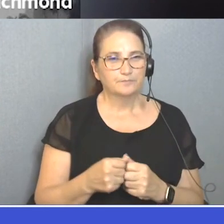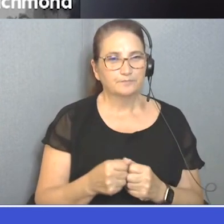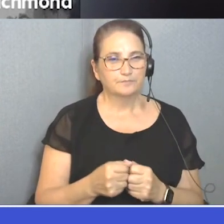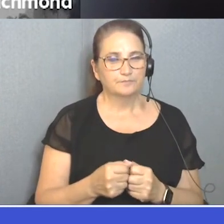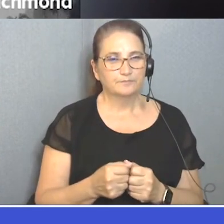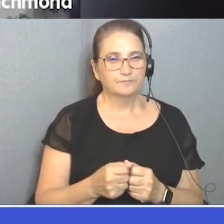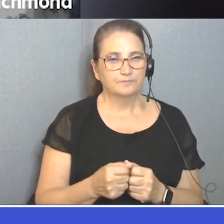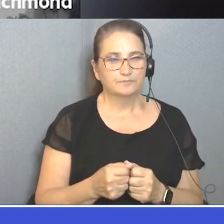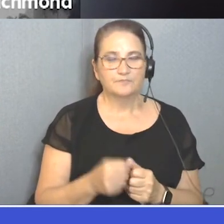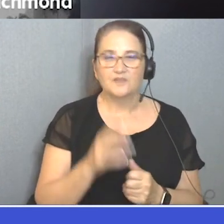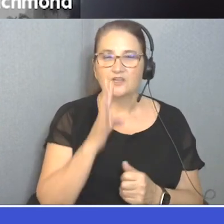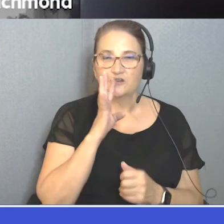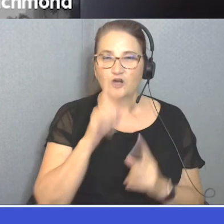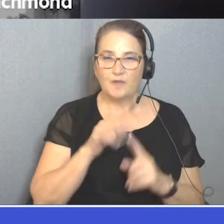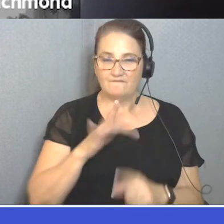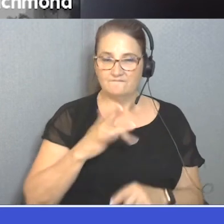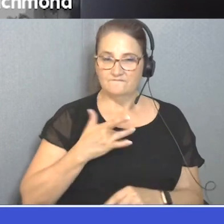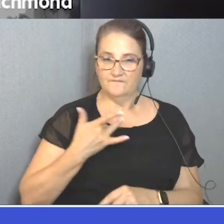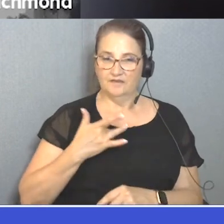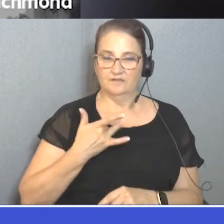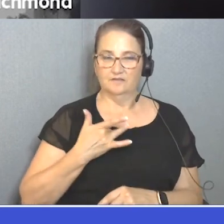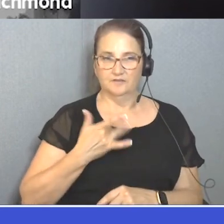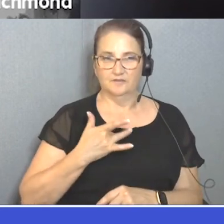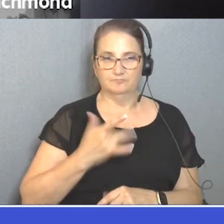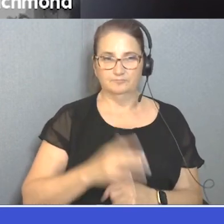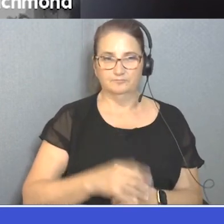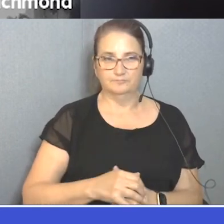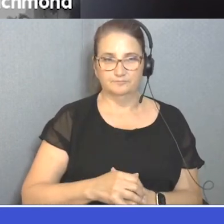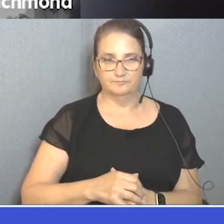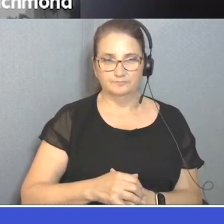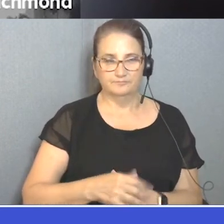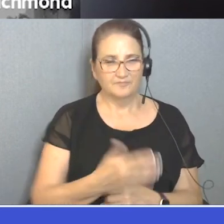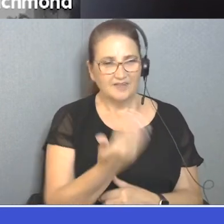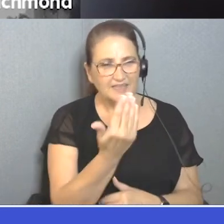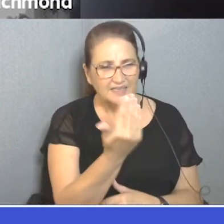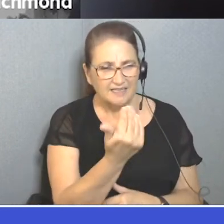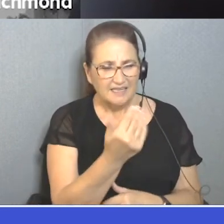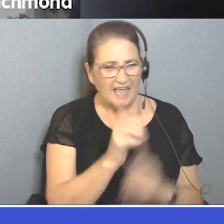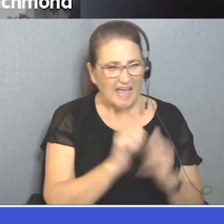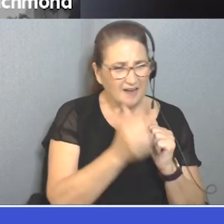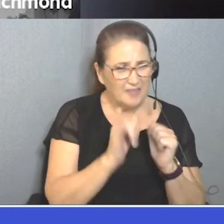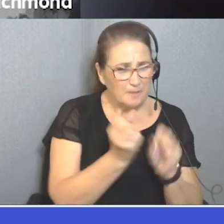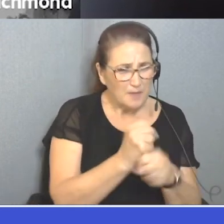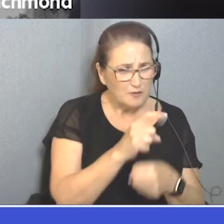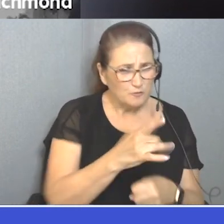slide, please. Talk about feelings.